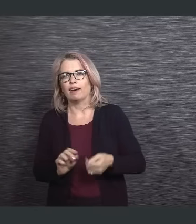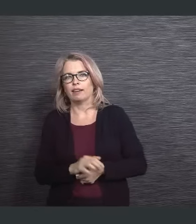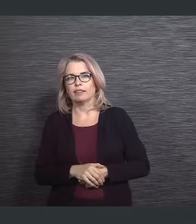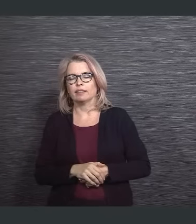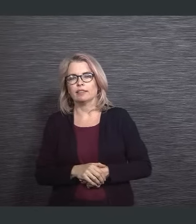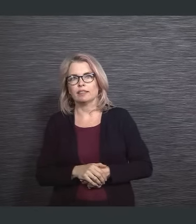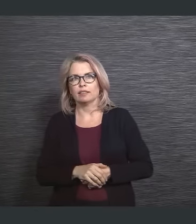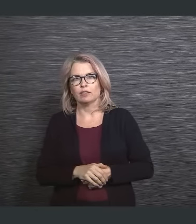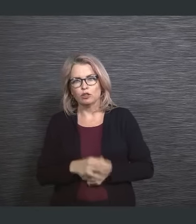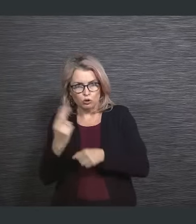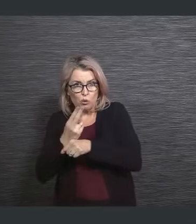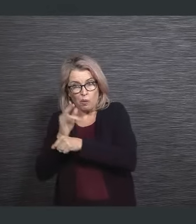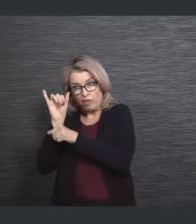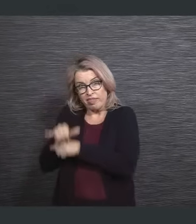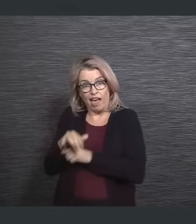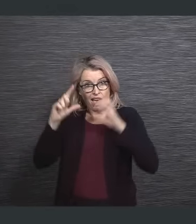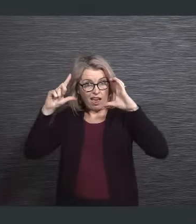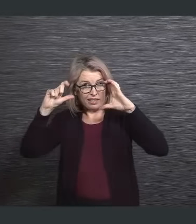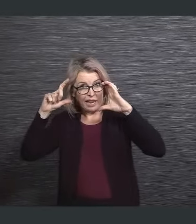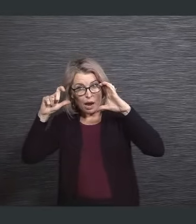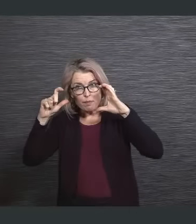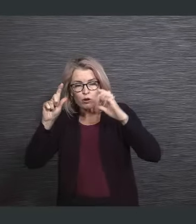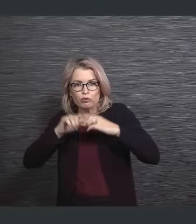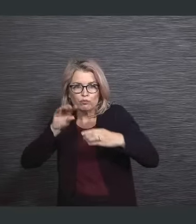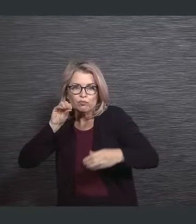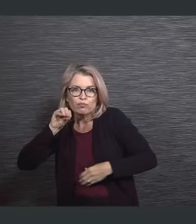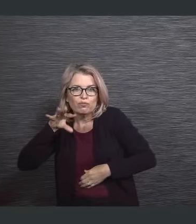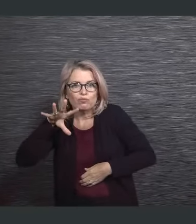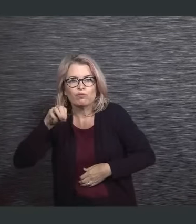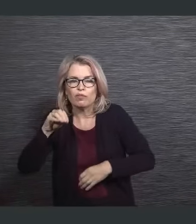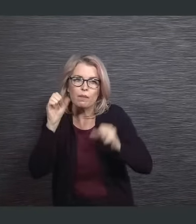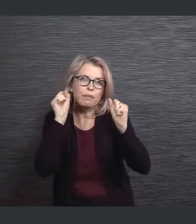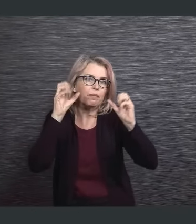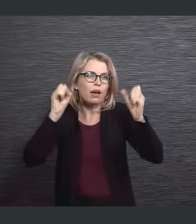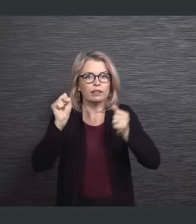It was used to capture the spectacular visuals